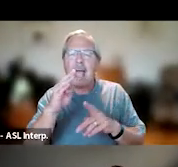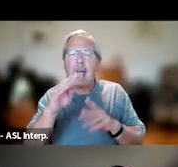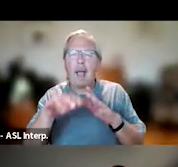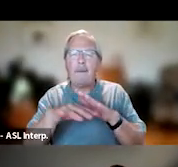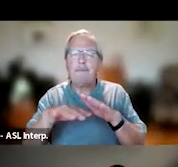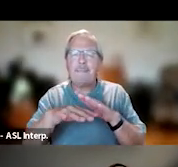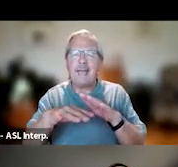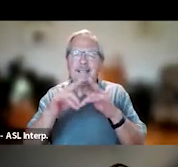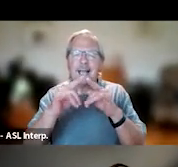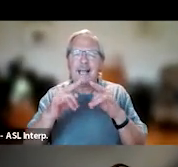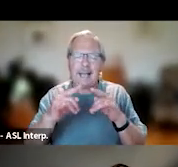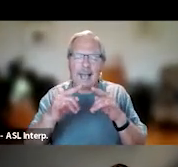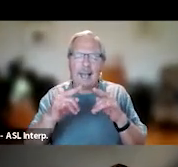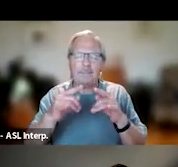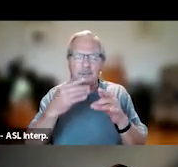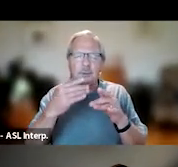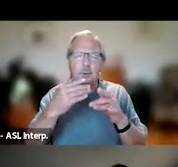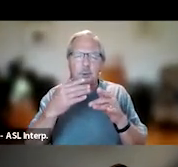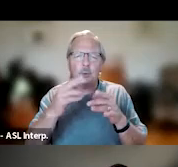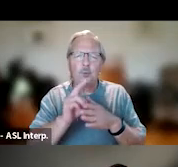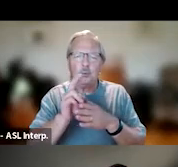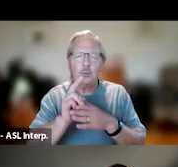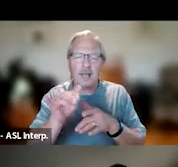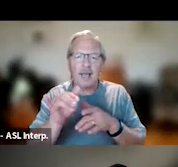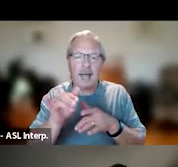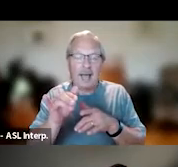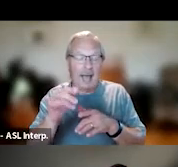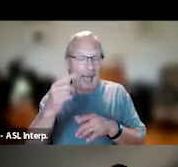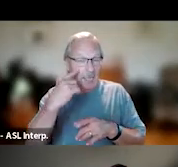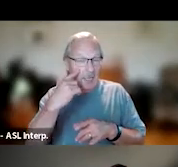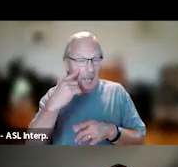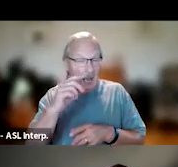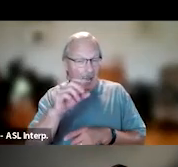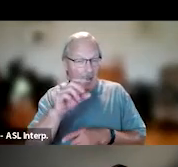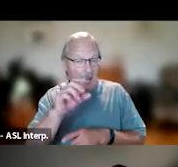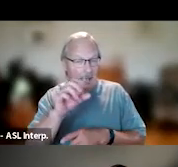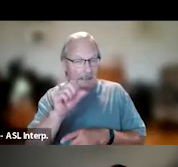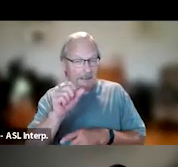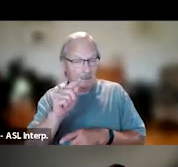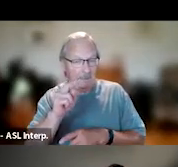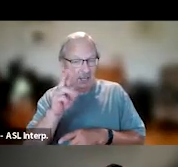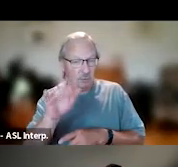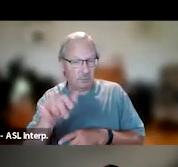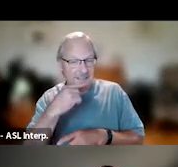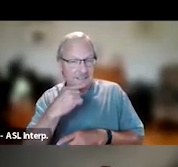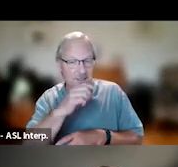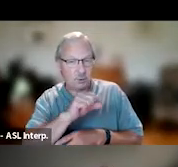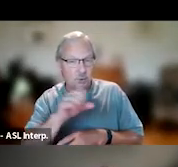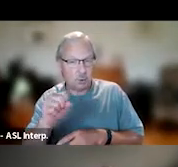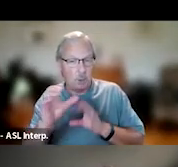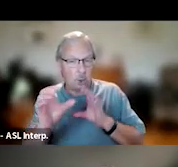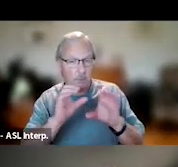So I wanna follow back up on I believe what Samitra said about Social Security communications and regional specialists.